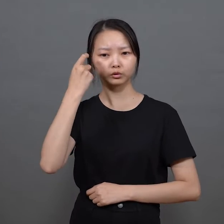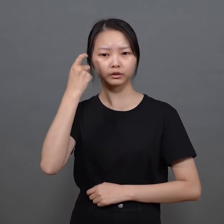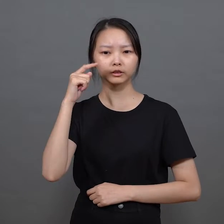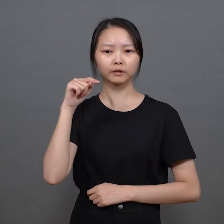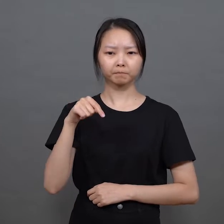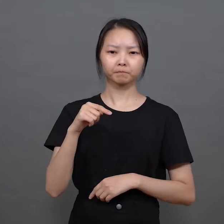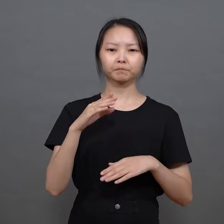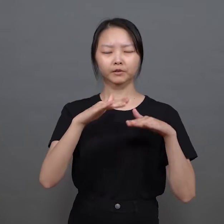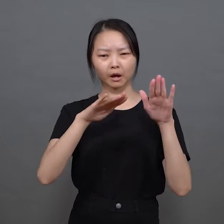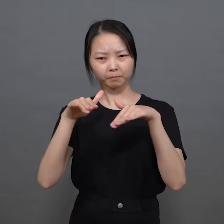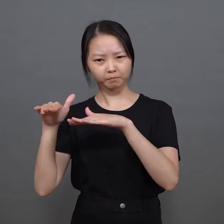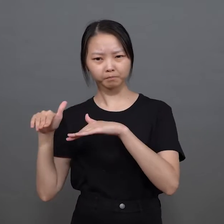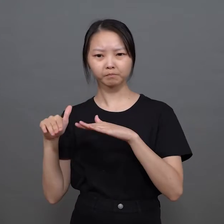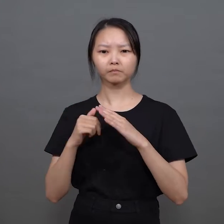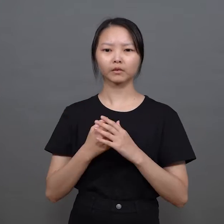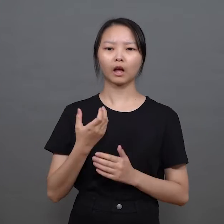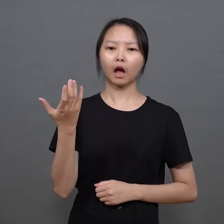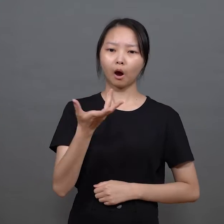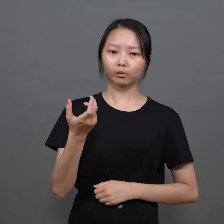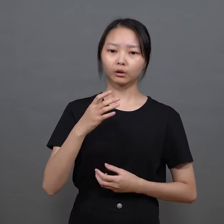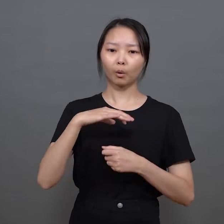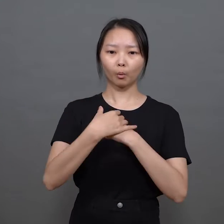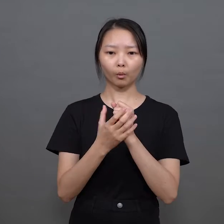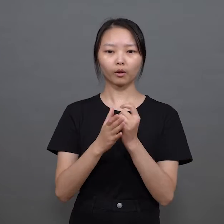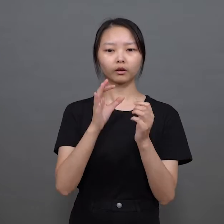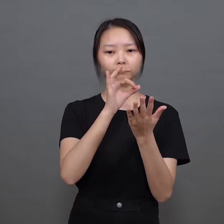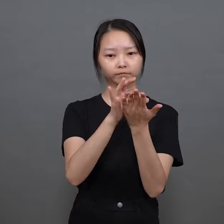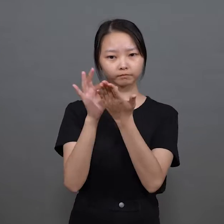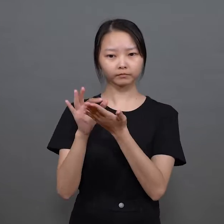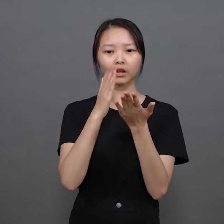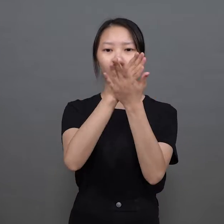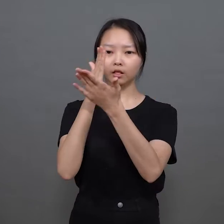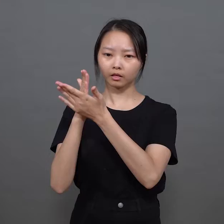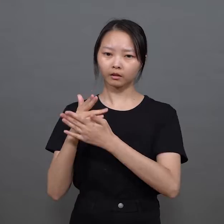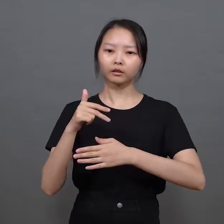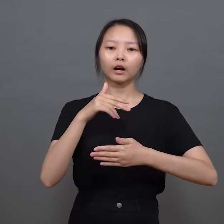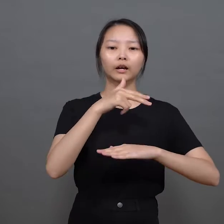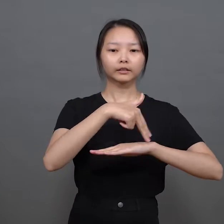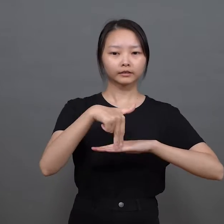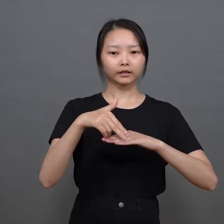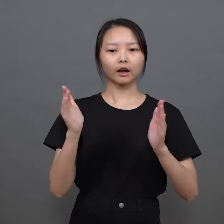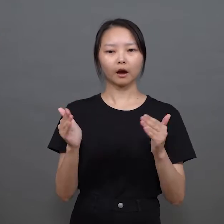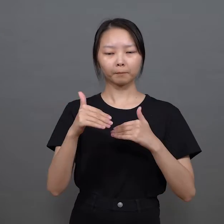In Europe and everywhere it was becoming just a box and very